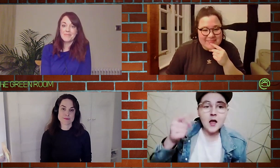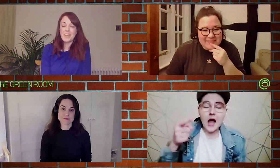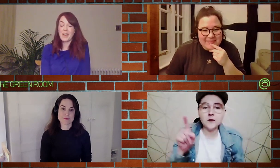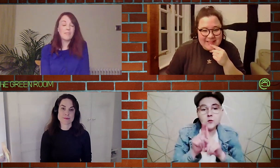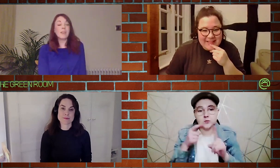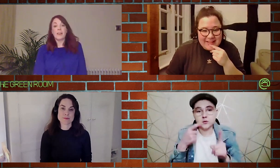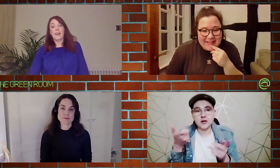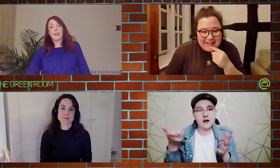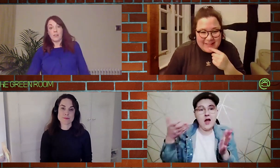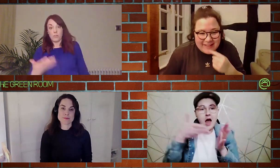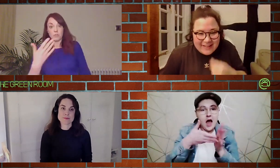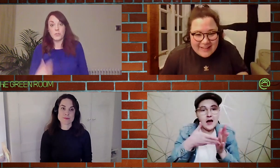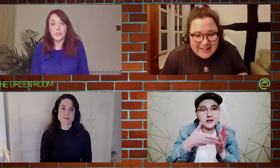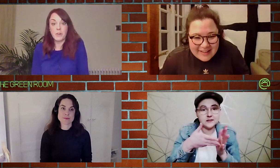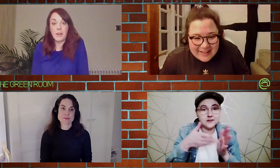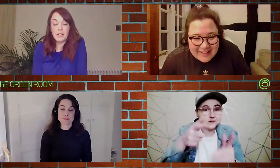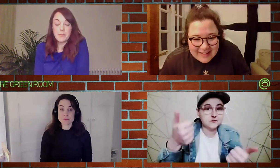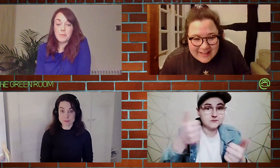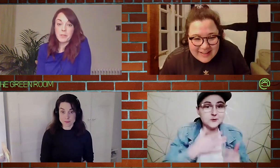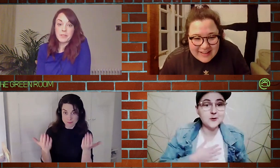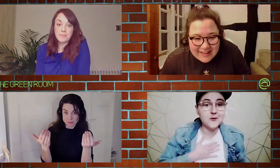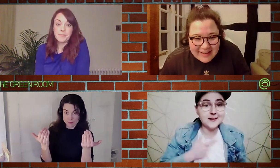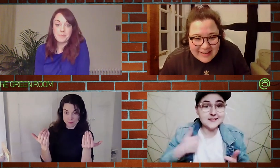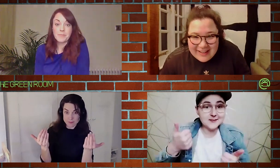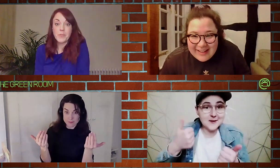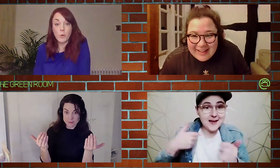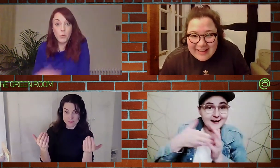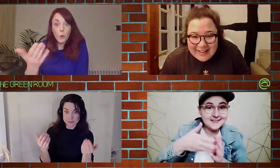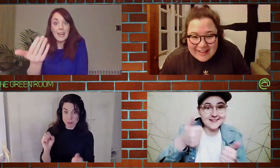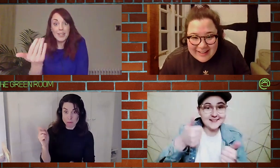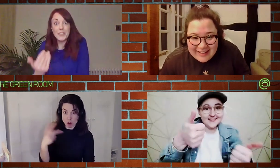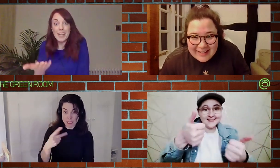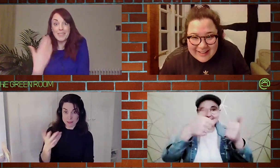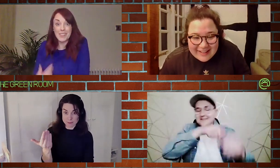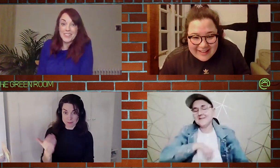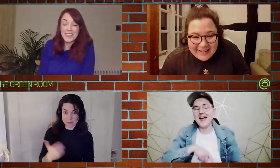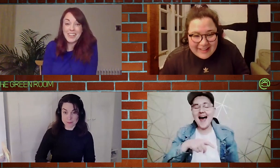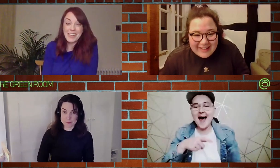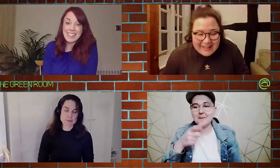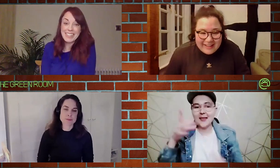Yeah. BM: Yeah. Oh sorry, go ahead